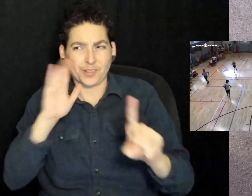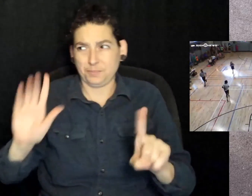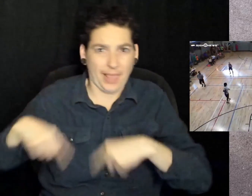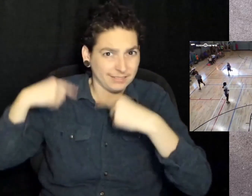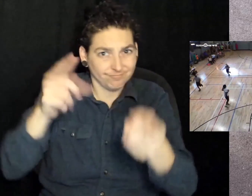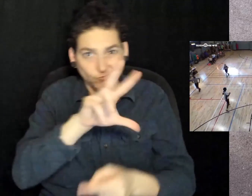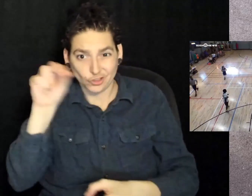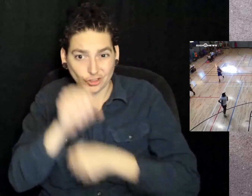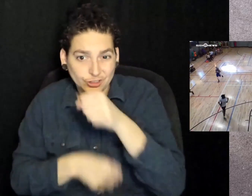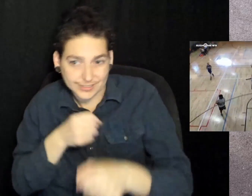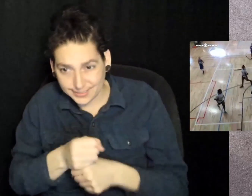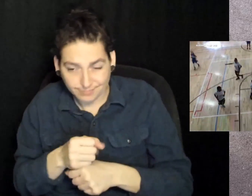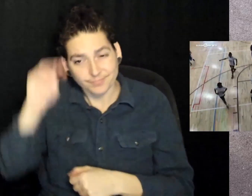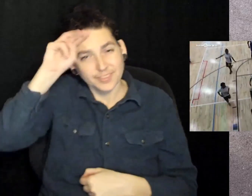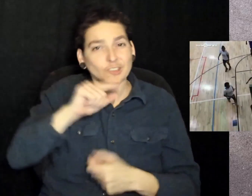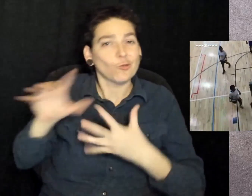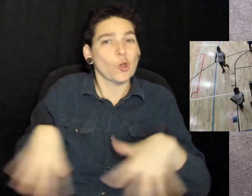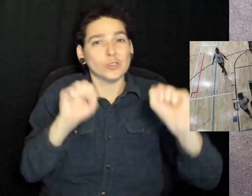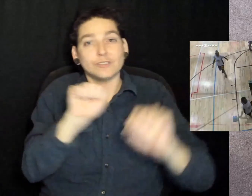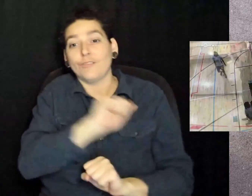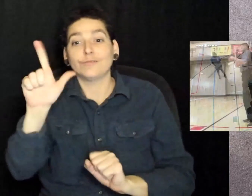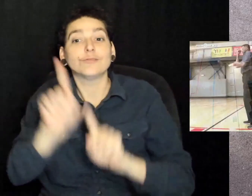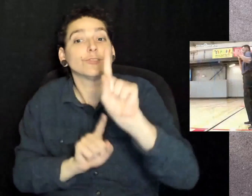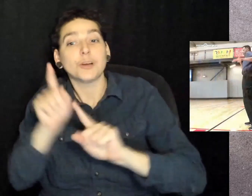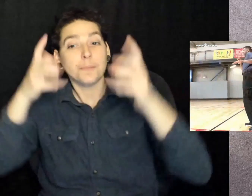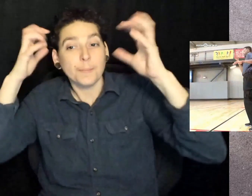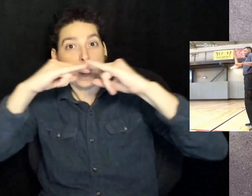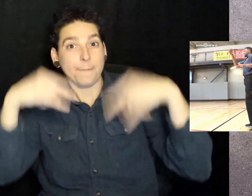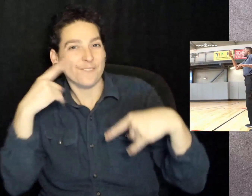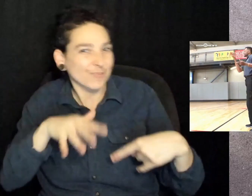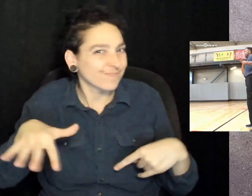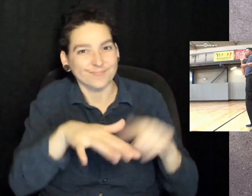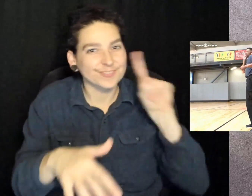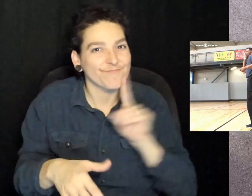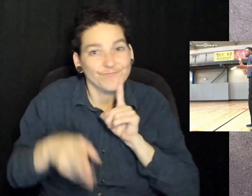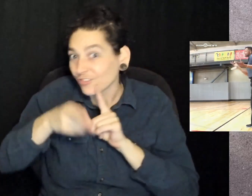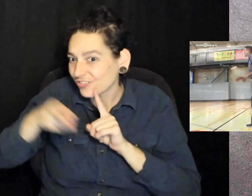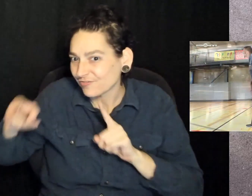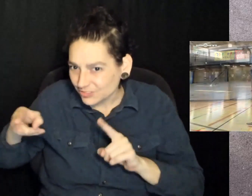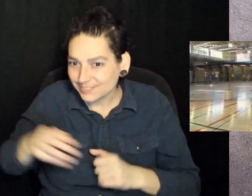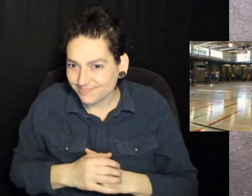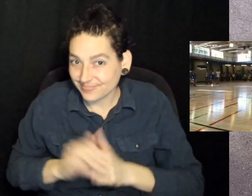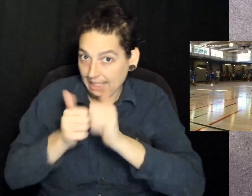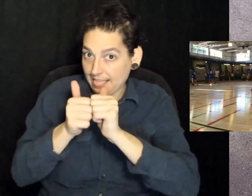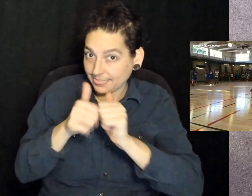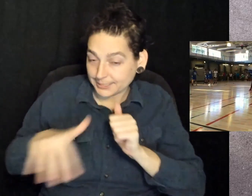Georgia school for the deaf and for the past 30 years Glenn has hosted an All-Star basketball camp for deaf and hard of hearing athletes